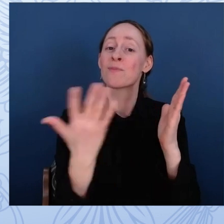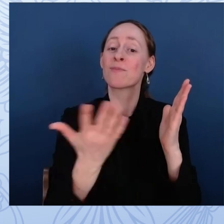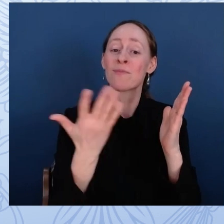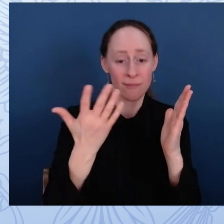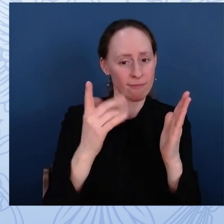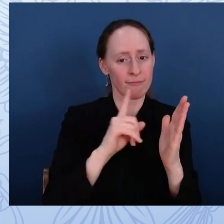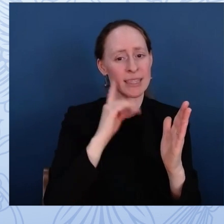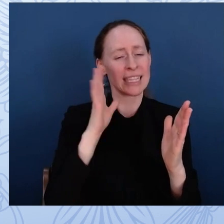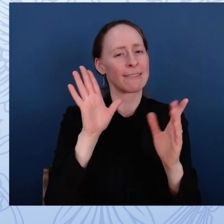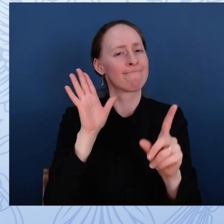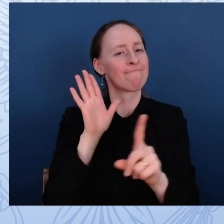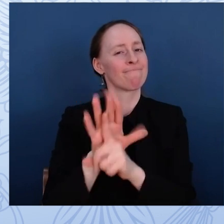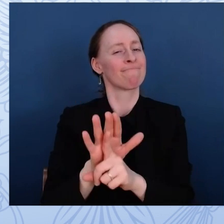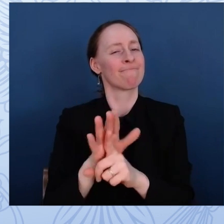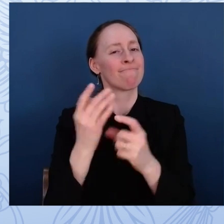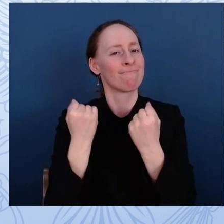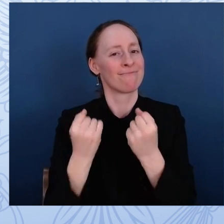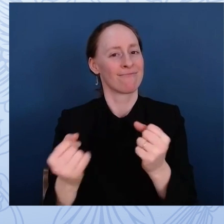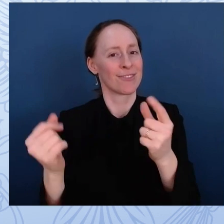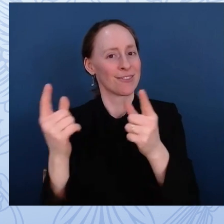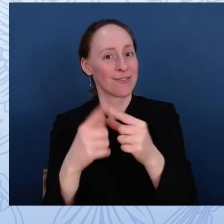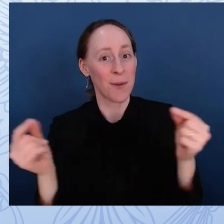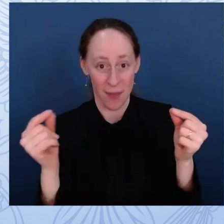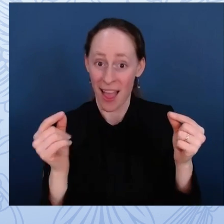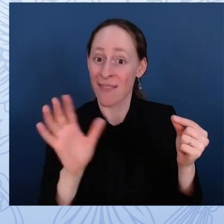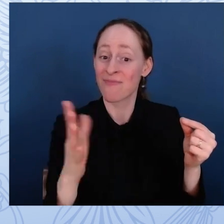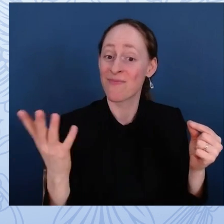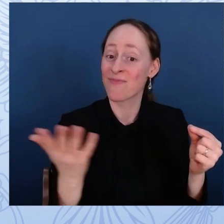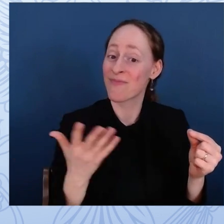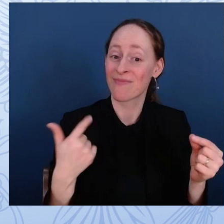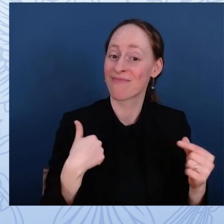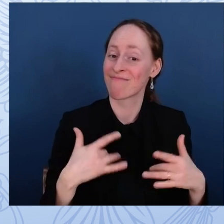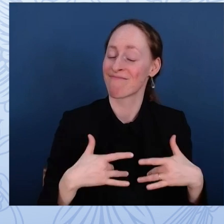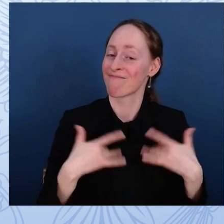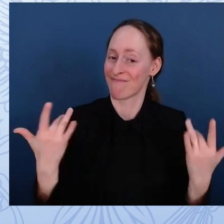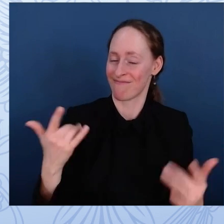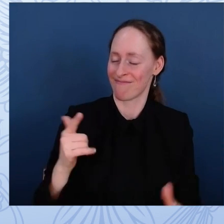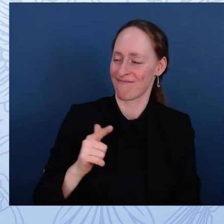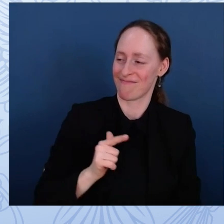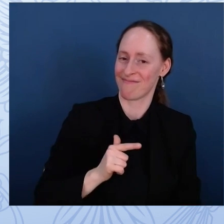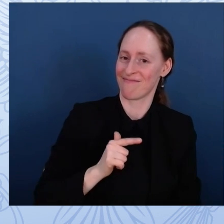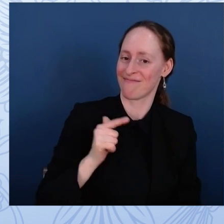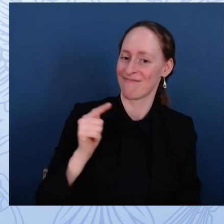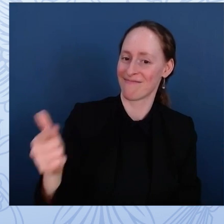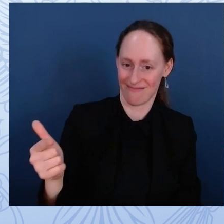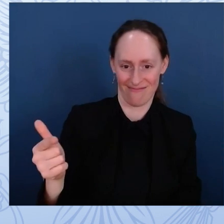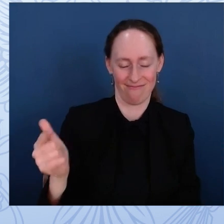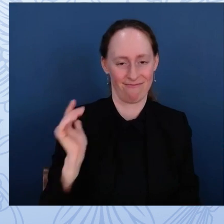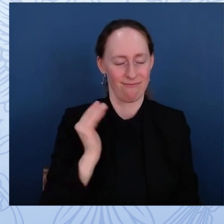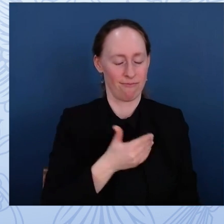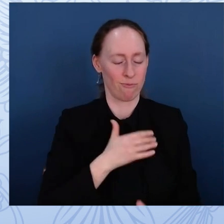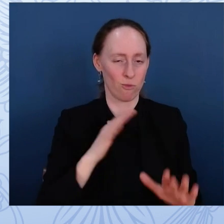So now it's my pleasure to turn it over to our incredible executive White House chefs, Cris and Susie.